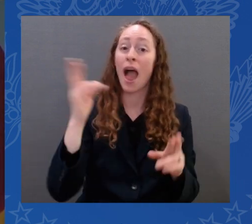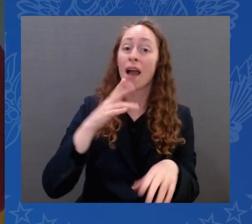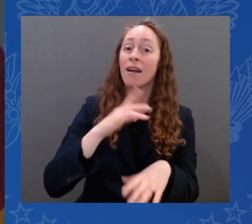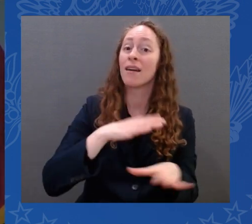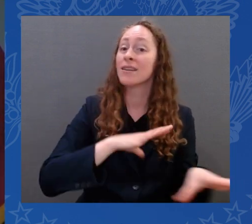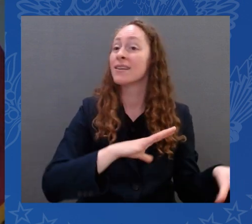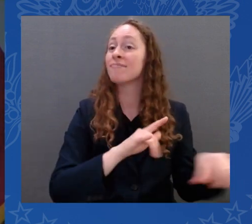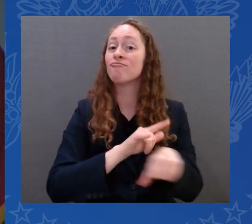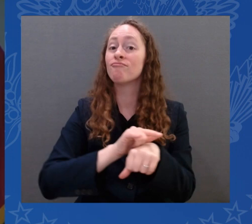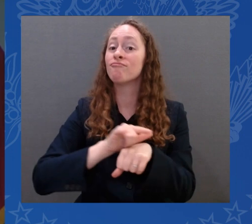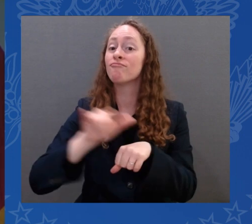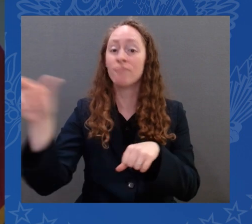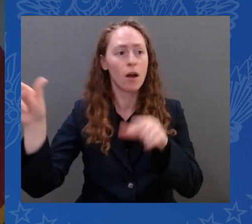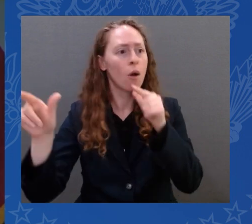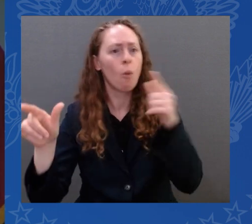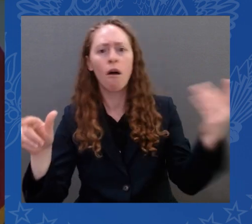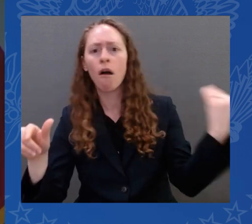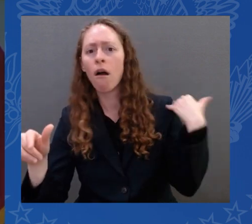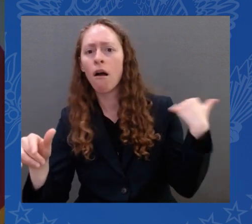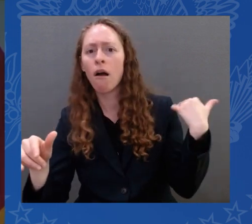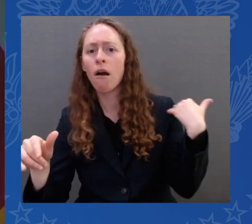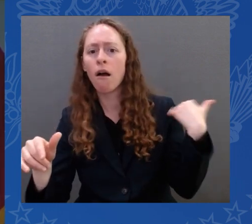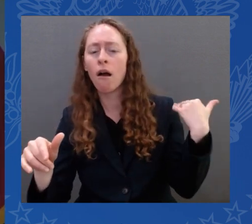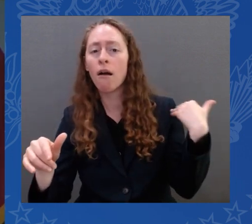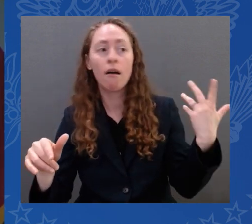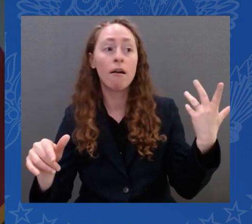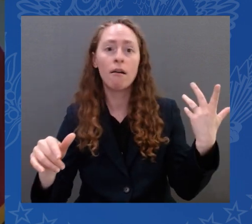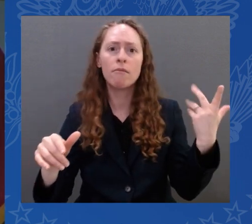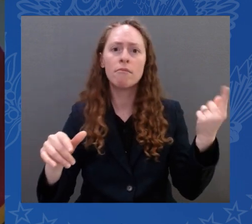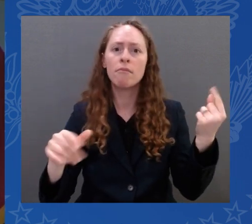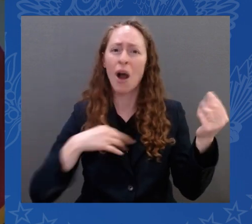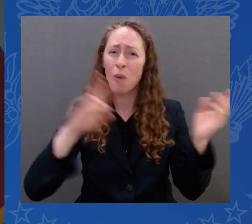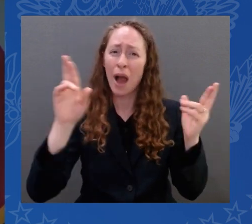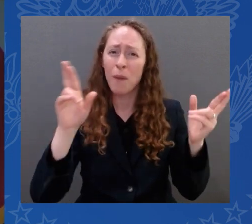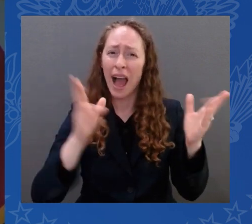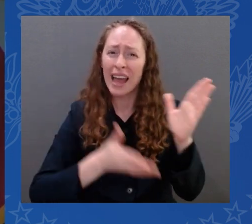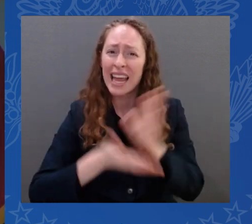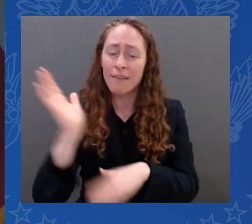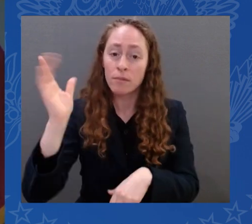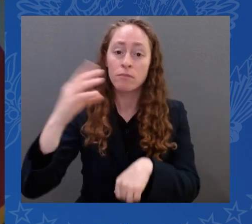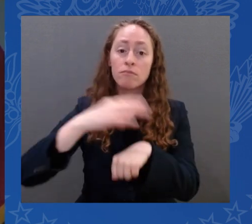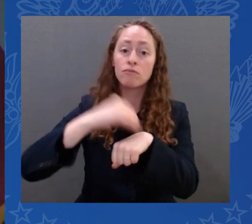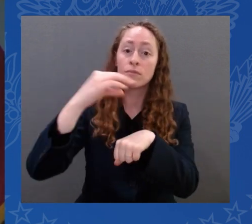and the President of Finland -- could they come and see me in the Oval.